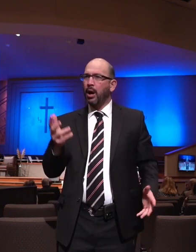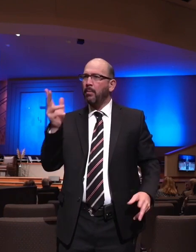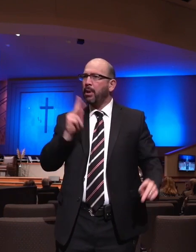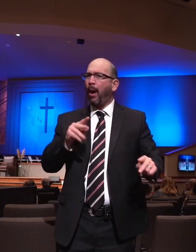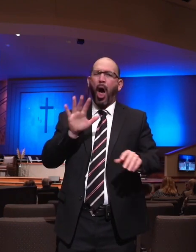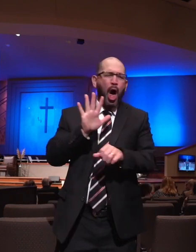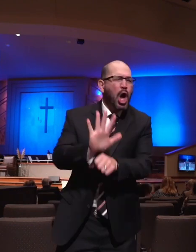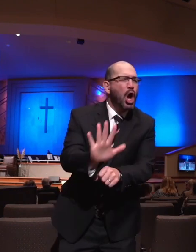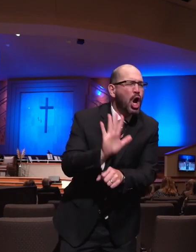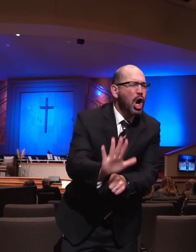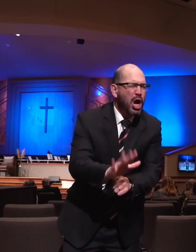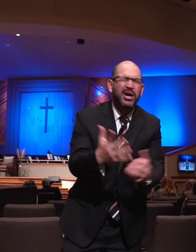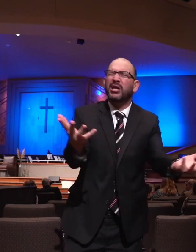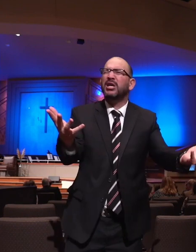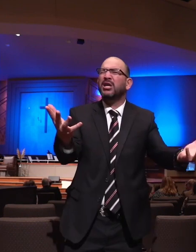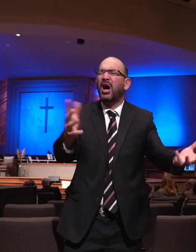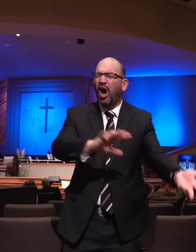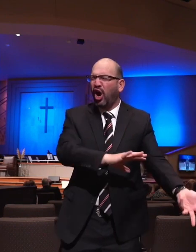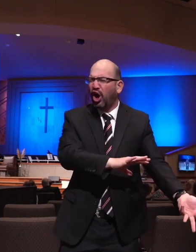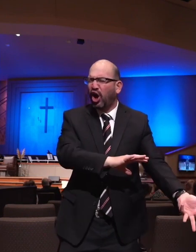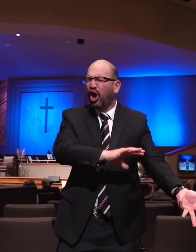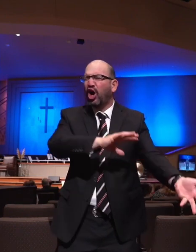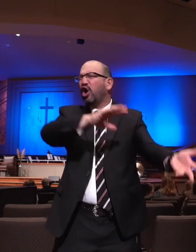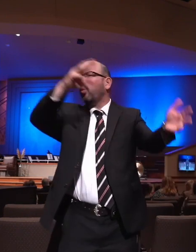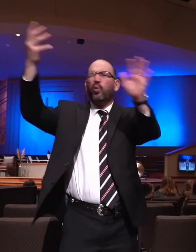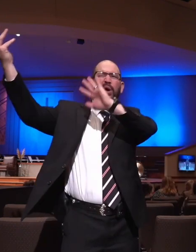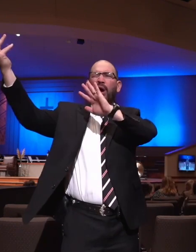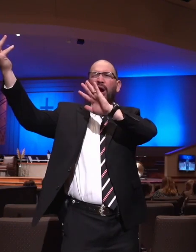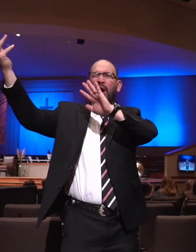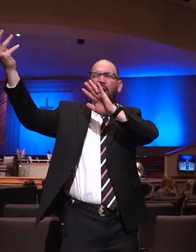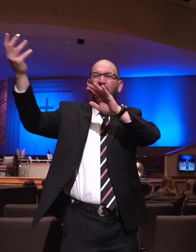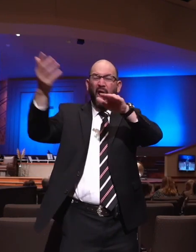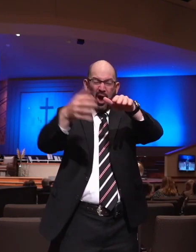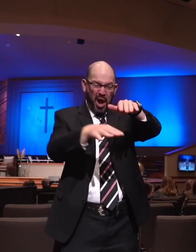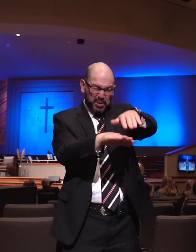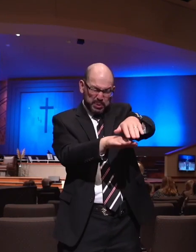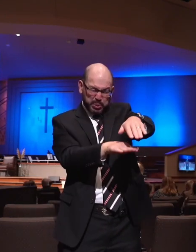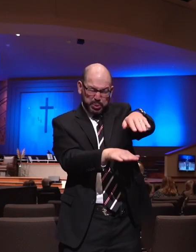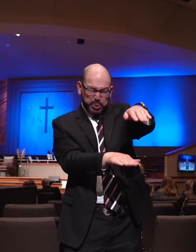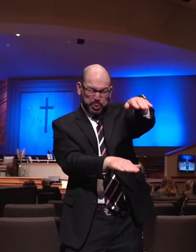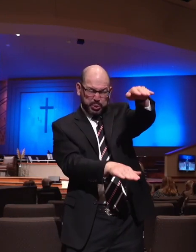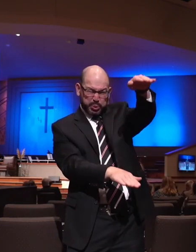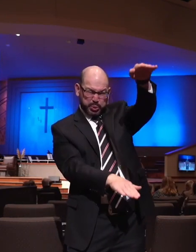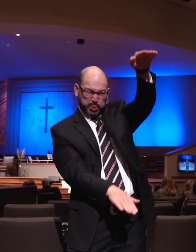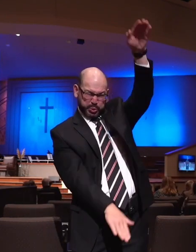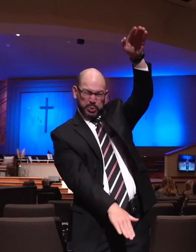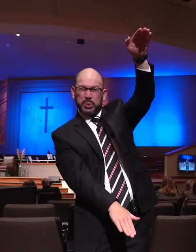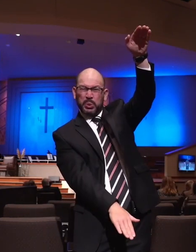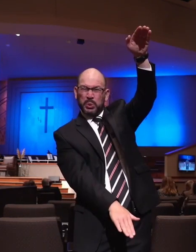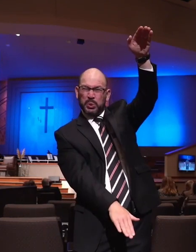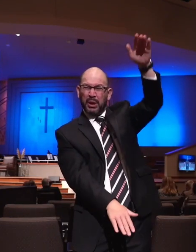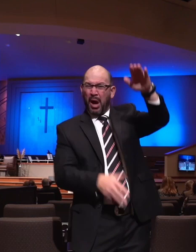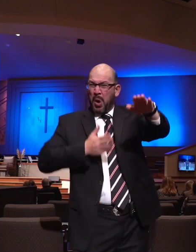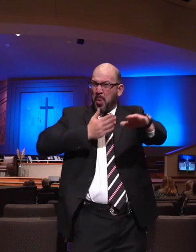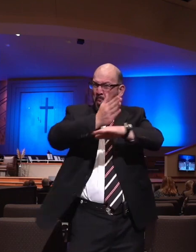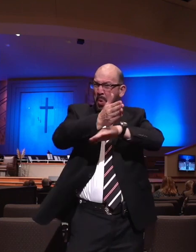and there is a pile of four by eight plywood I think it was half inch he said